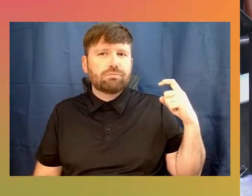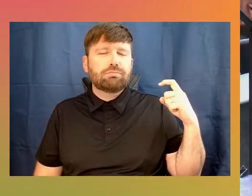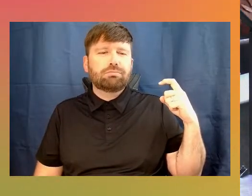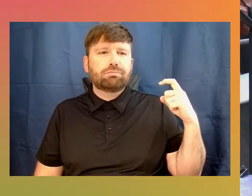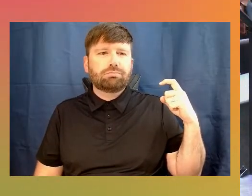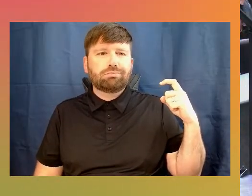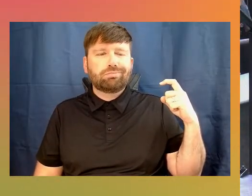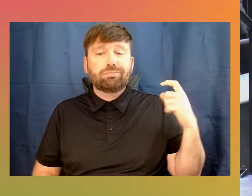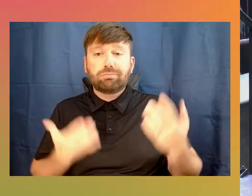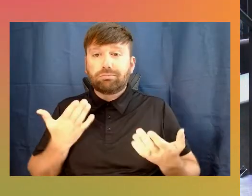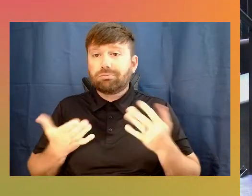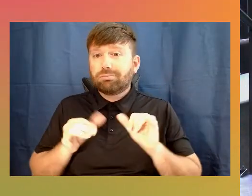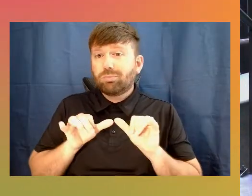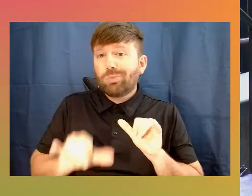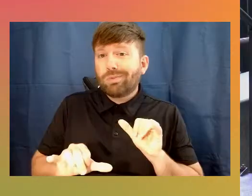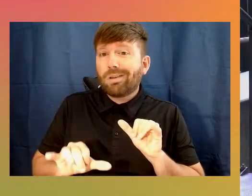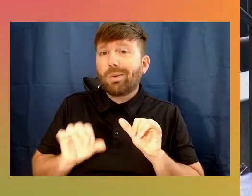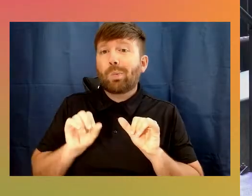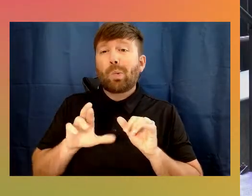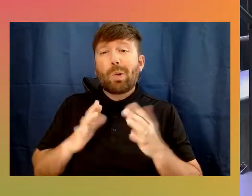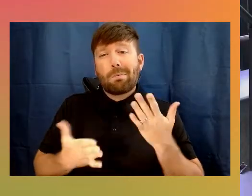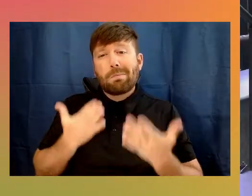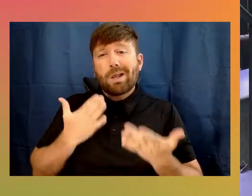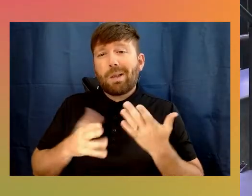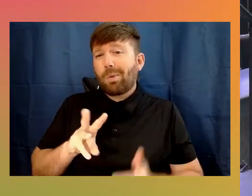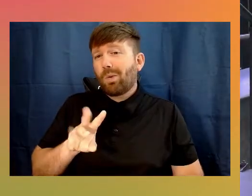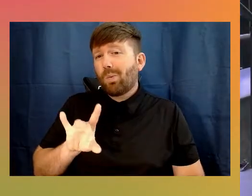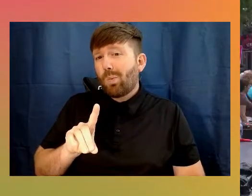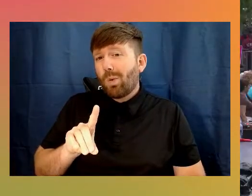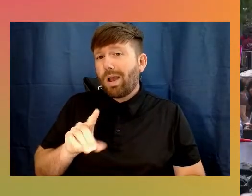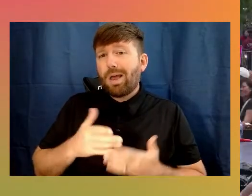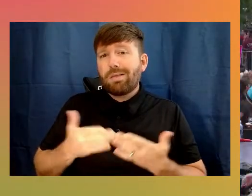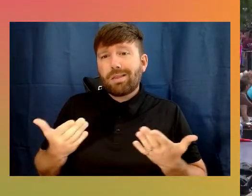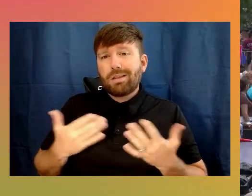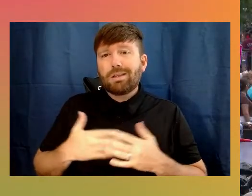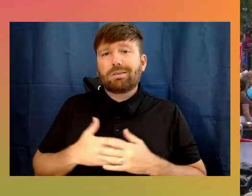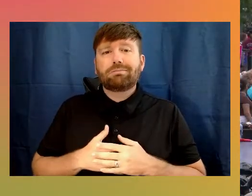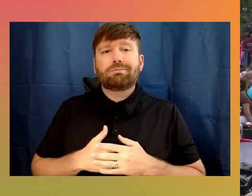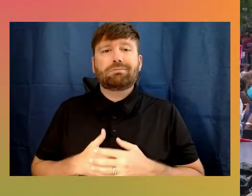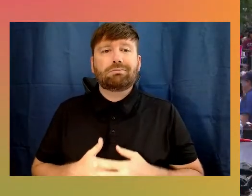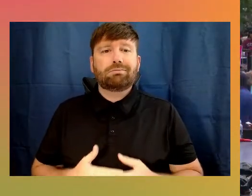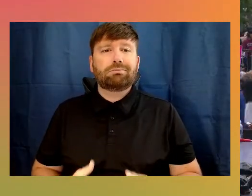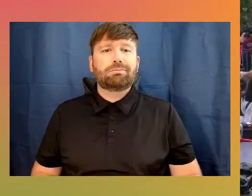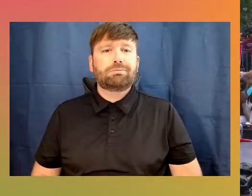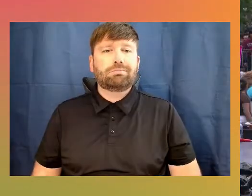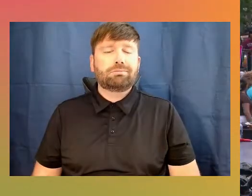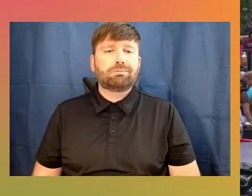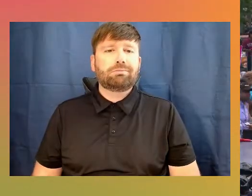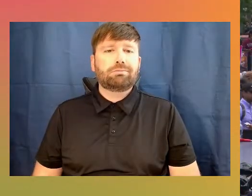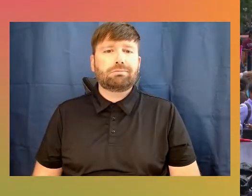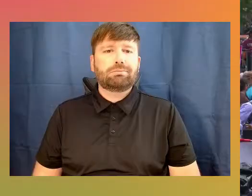BEND THE KNEE, OPEN THE HIP, LET IT FEEL-GOOD. MAYBE YOU STAY HERE. MAYBE YOU FIND -- ON THE OTHER